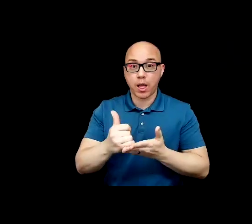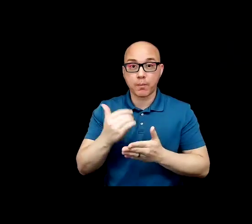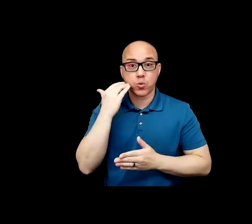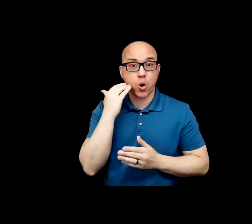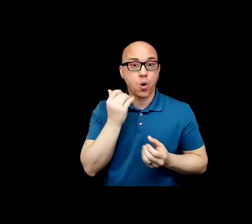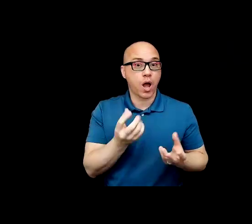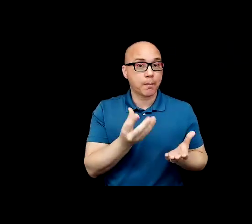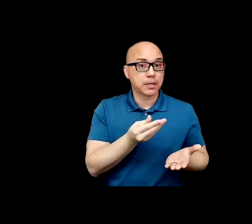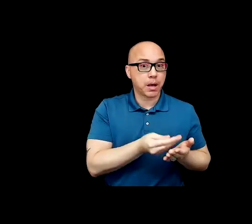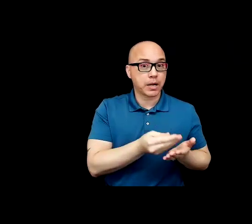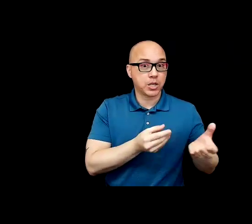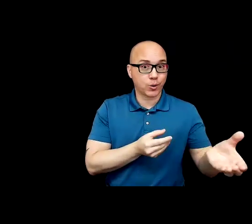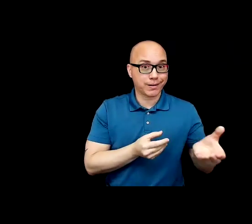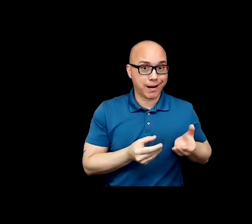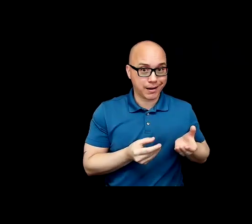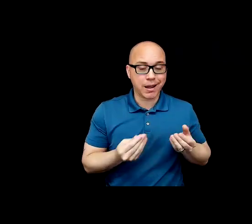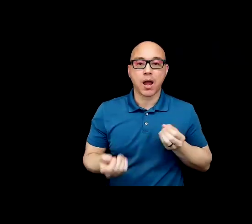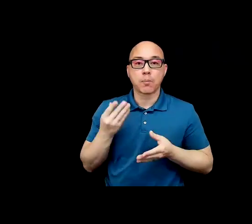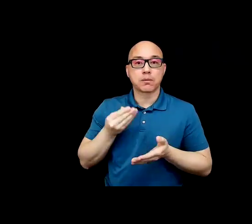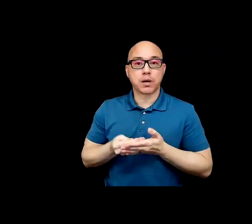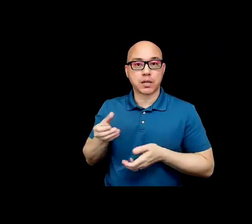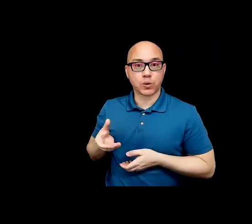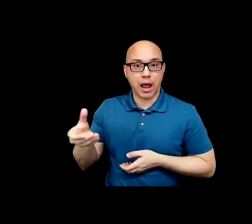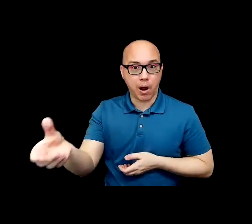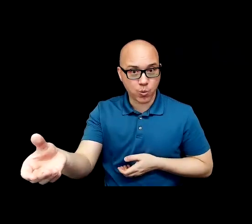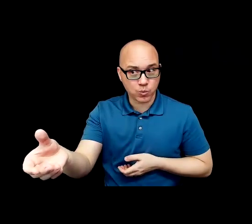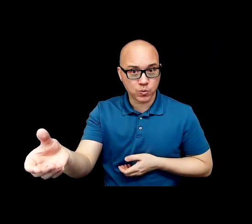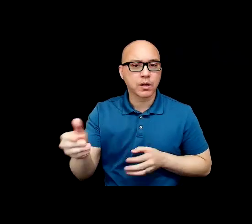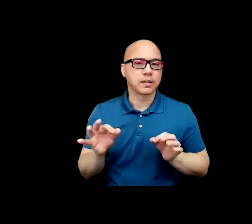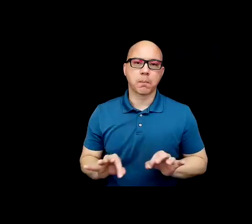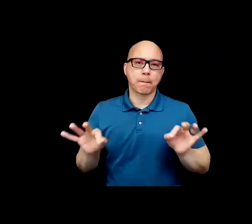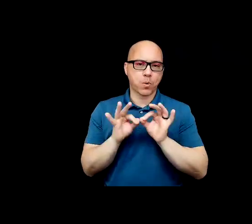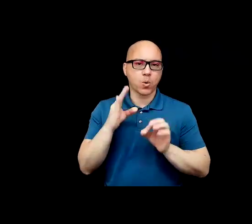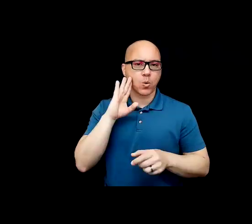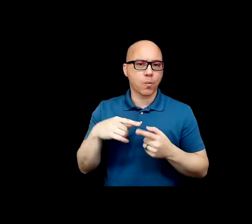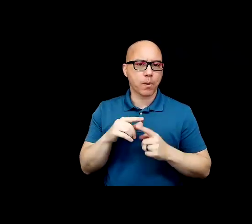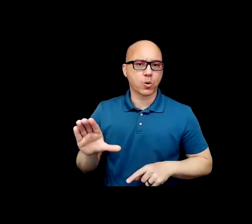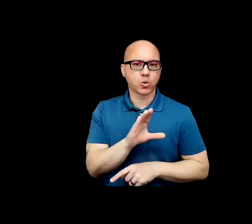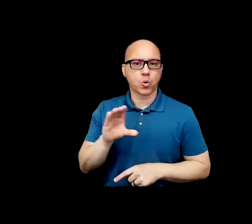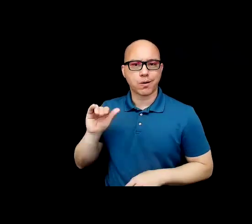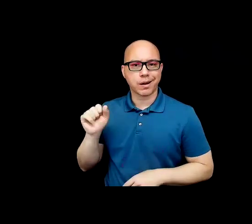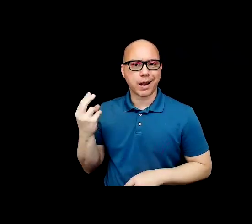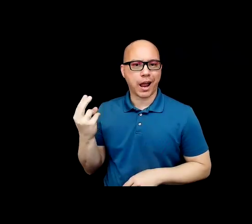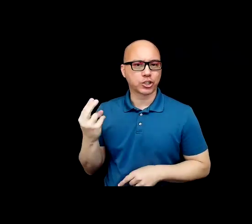and essential to understand your cash flow and keep your business afloat.